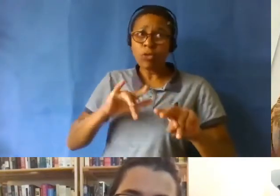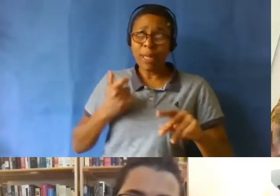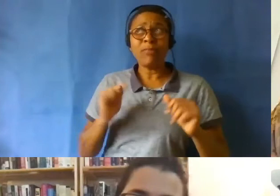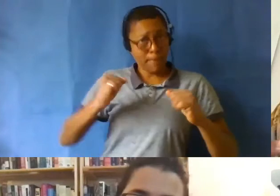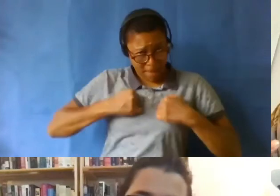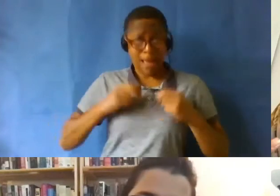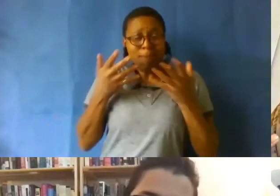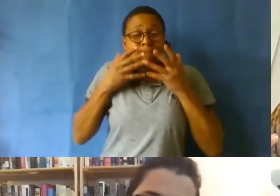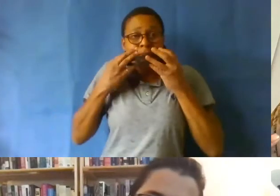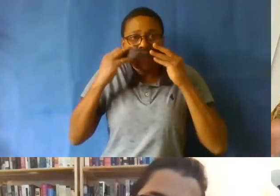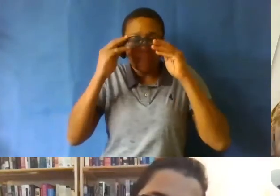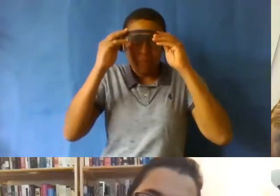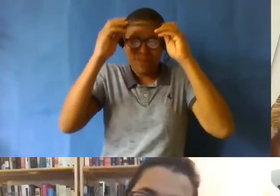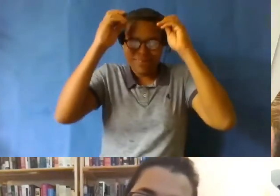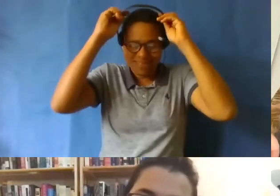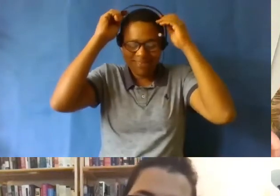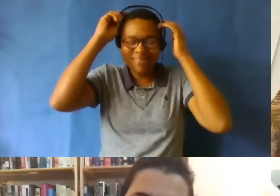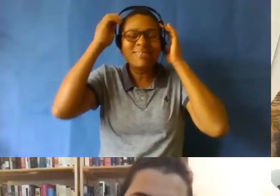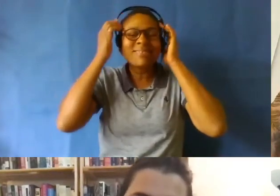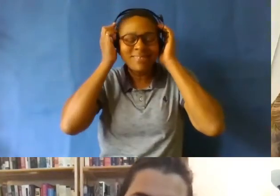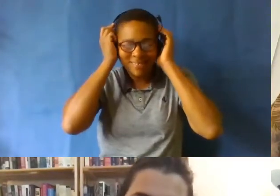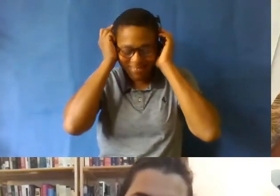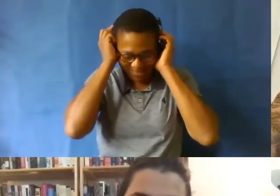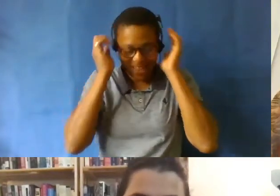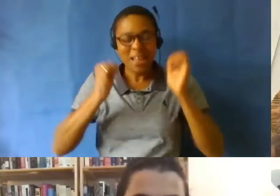told that I've gone away to uni and I've come back with a white middle-class